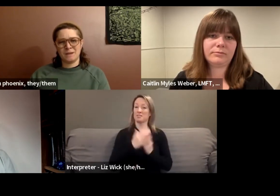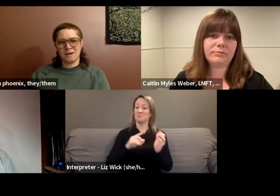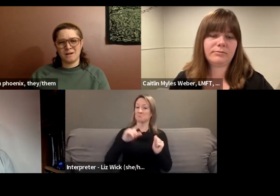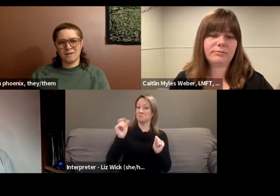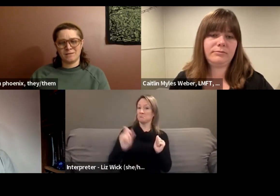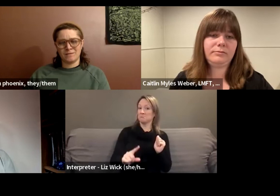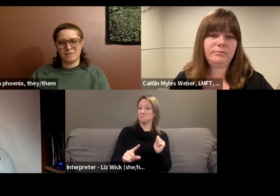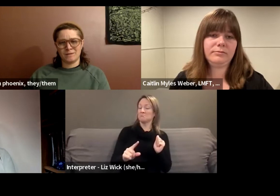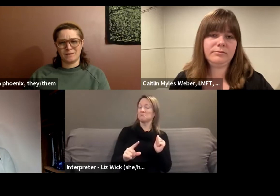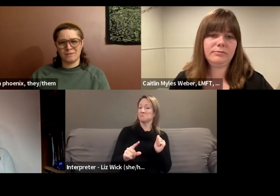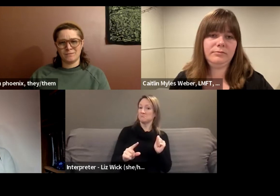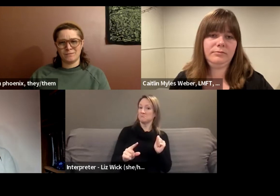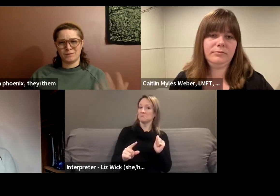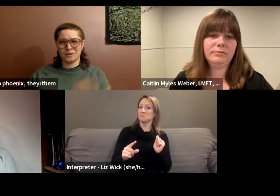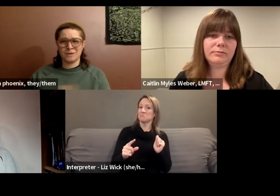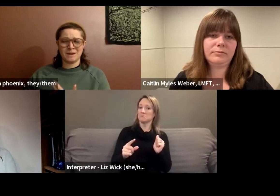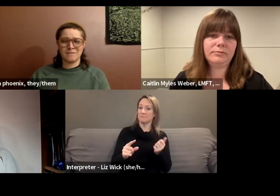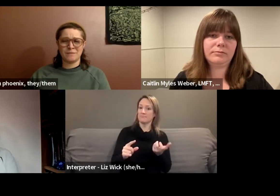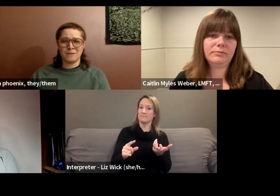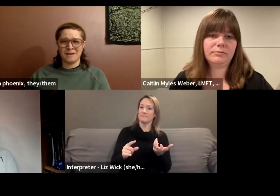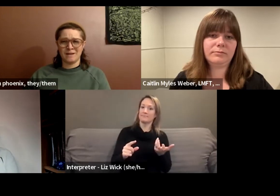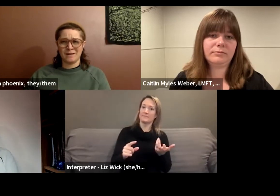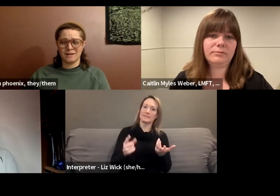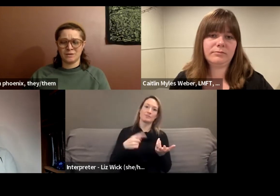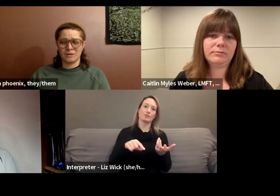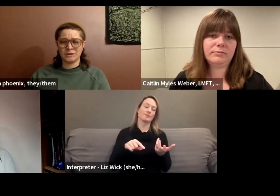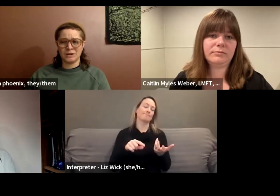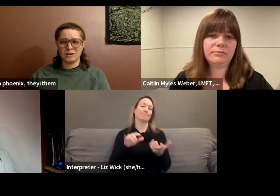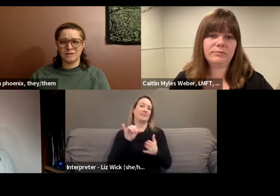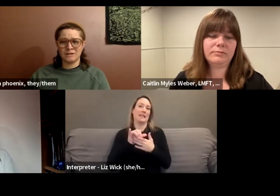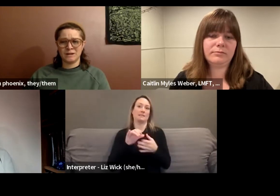and it's just coming up for me hearing this question.